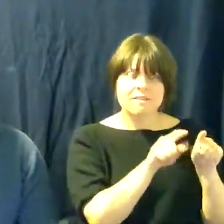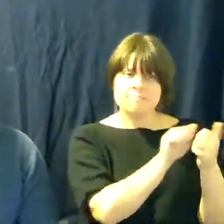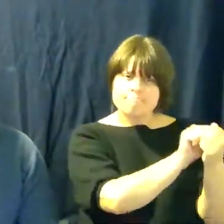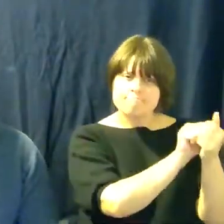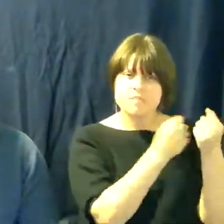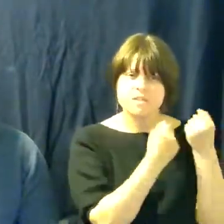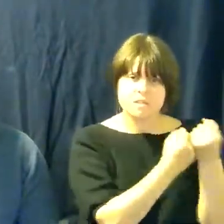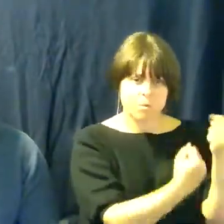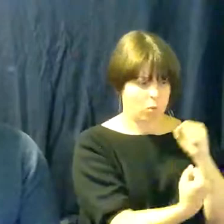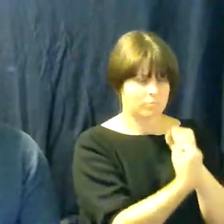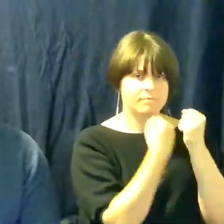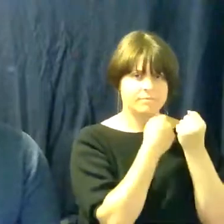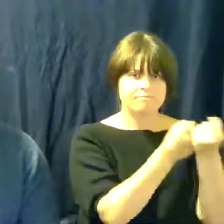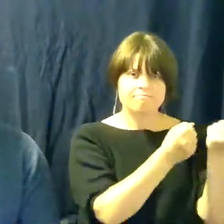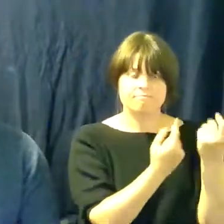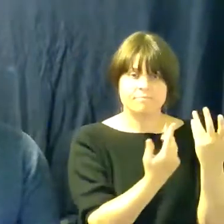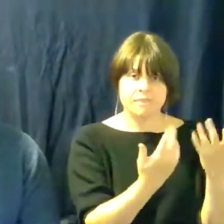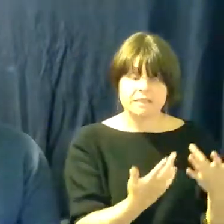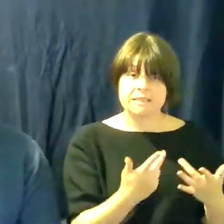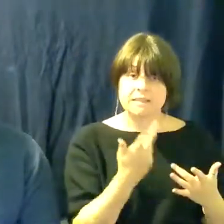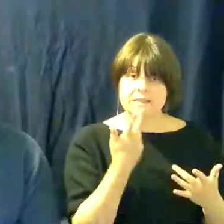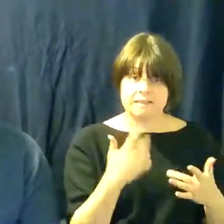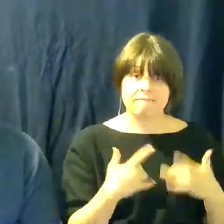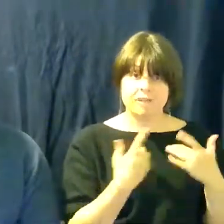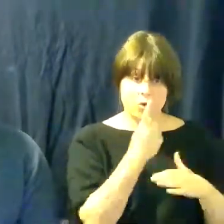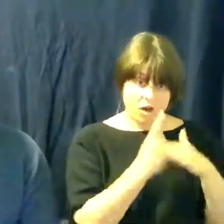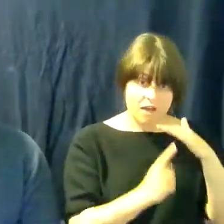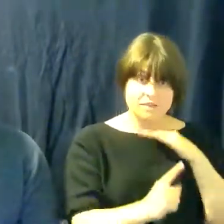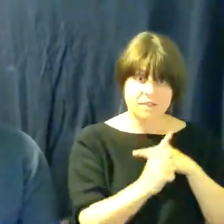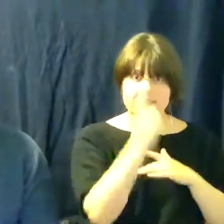with lived experiences of sensory loss.